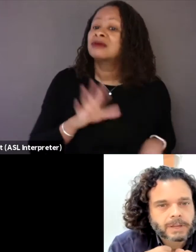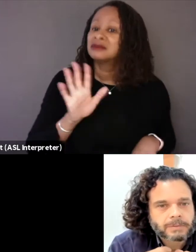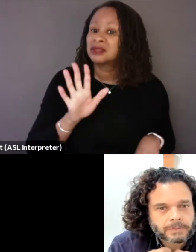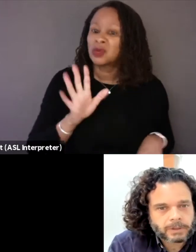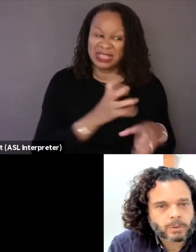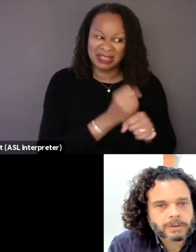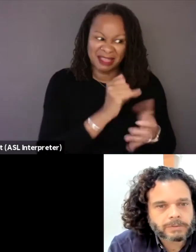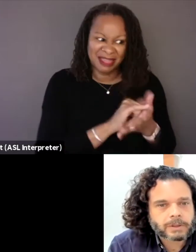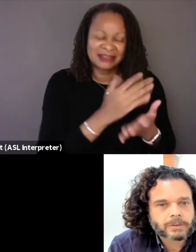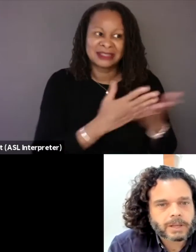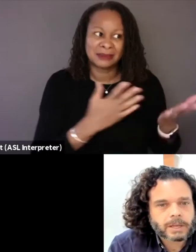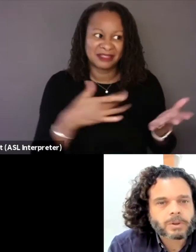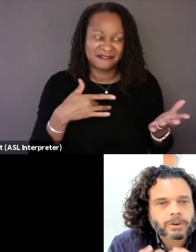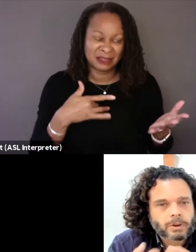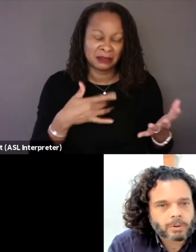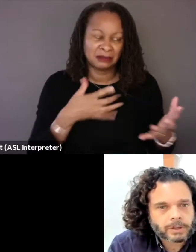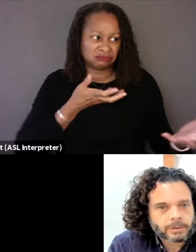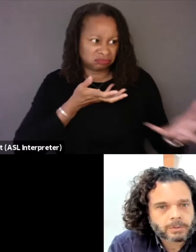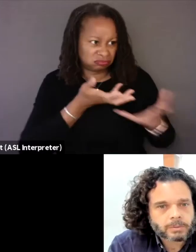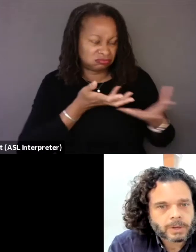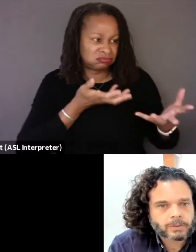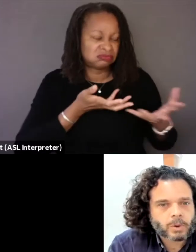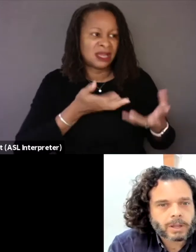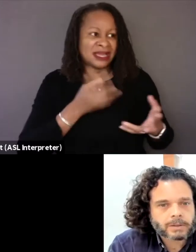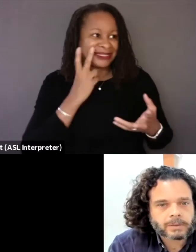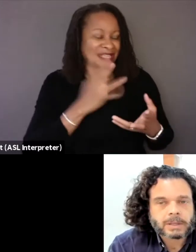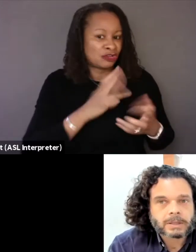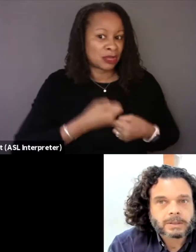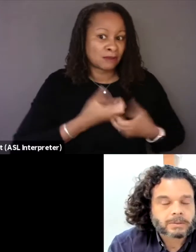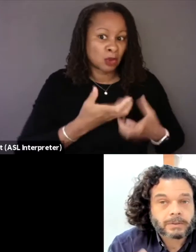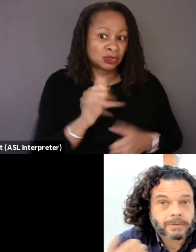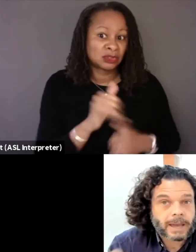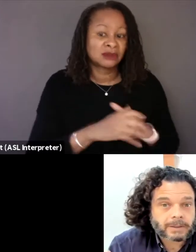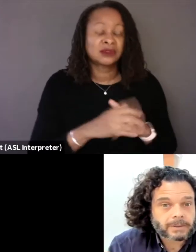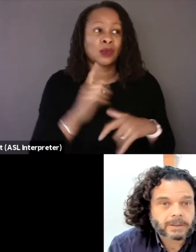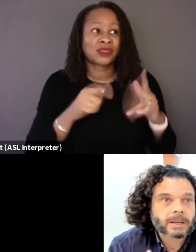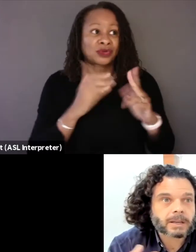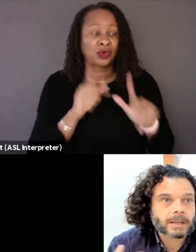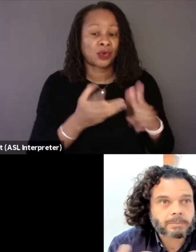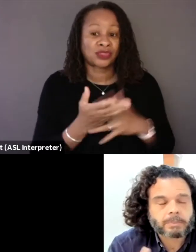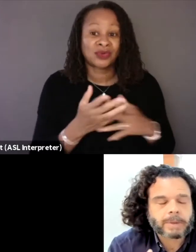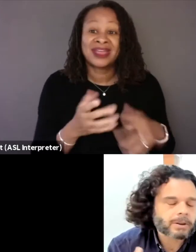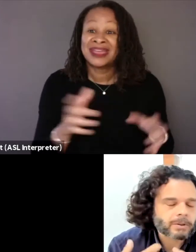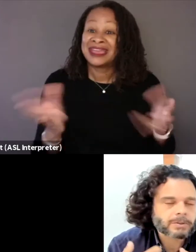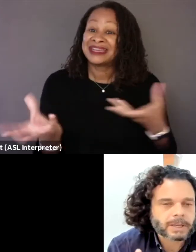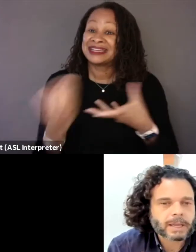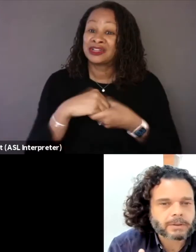and feel what it feels like, what they're going through, as well as the facts and marry those together,